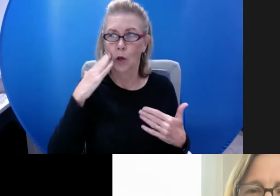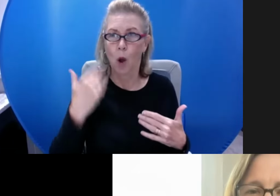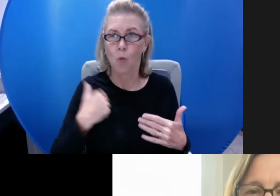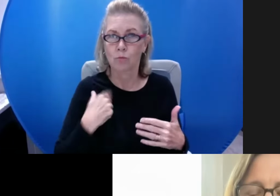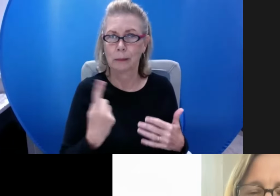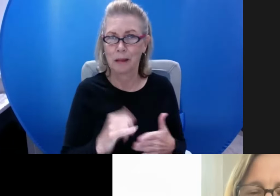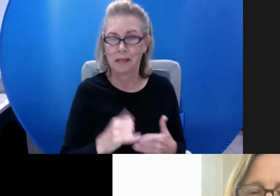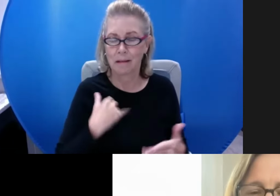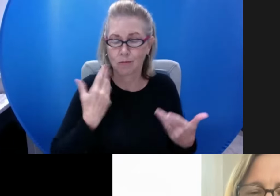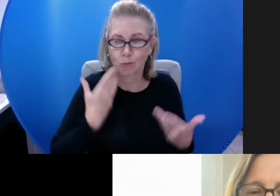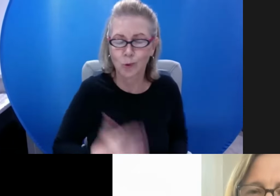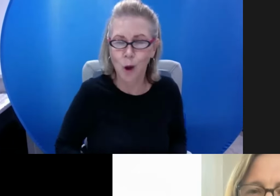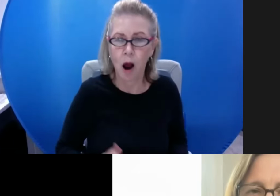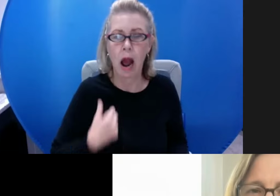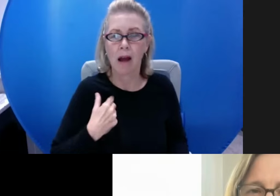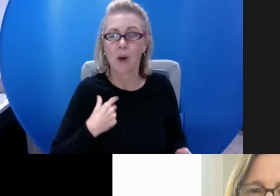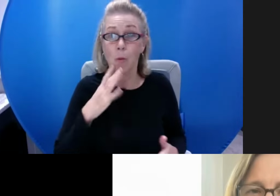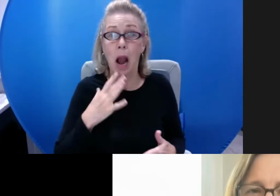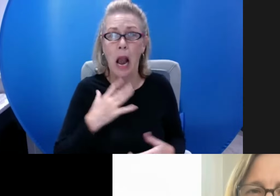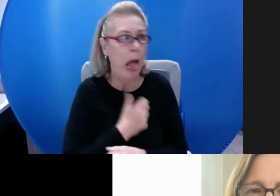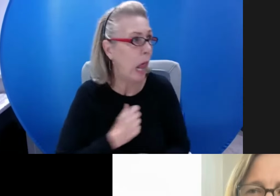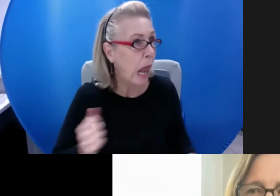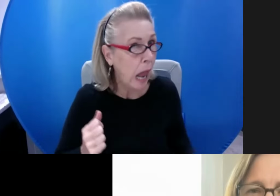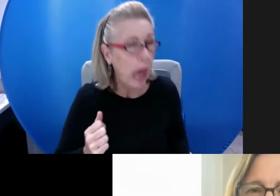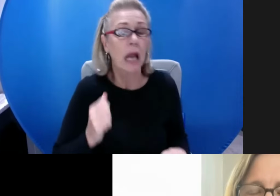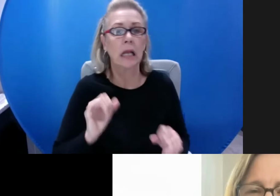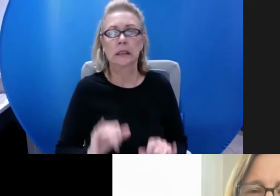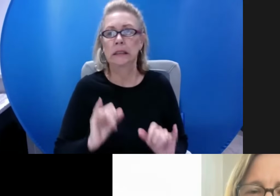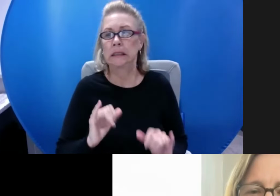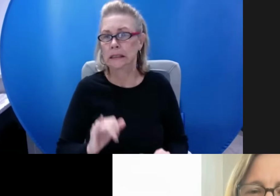gonna come out and I'd be exposed that maybe I'm not as good as like as everybody thinks I